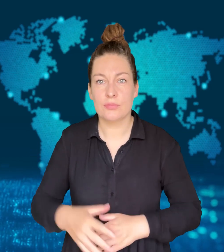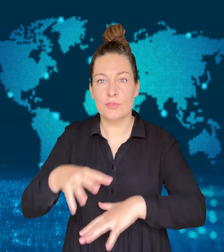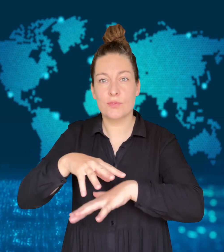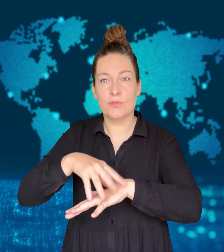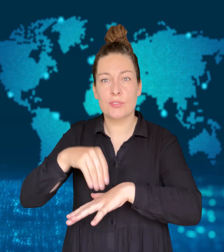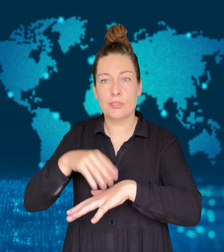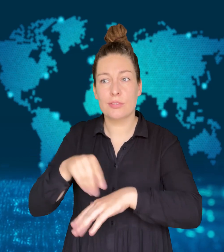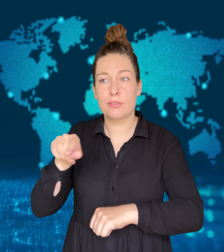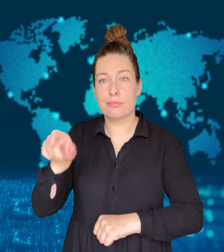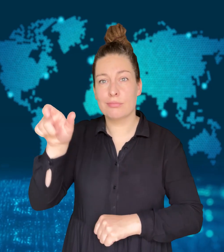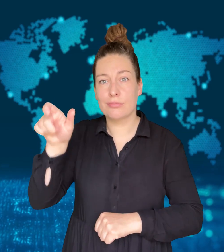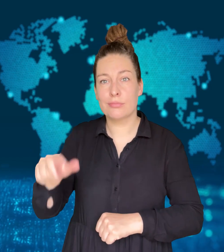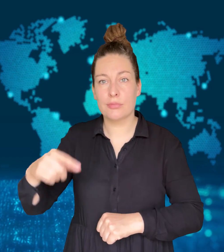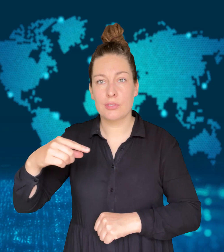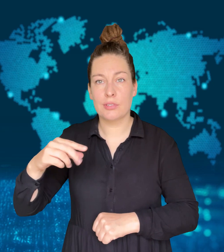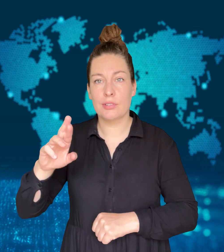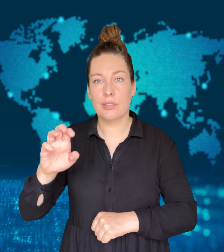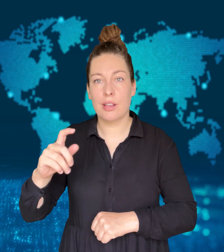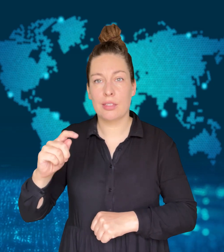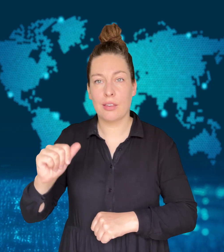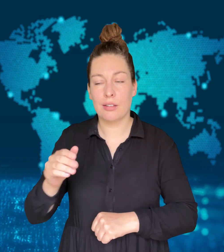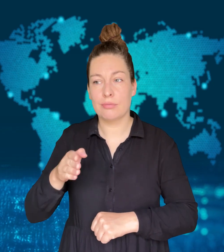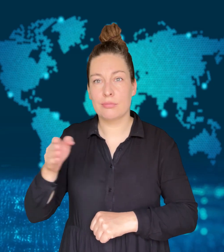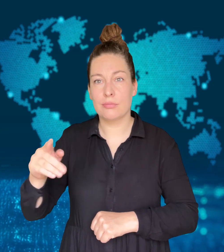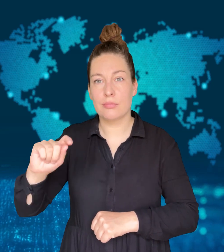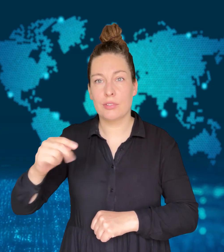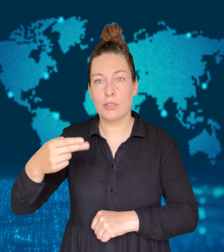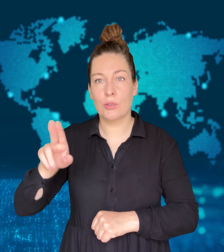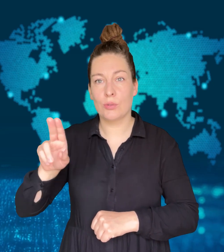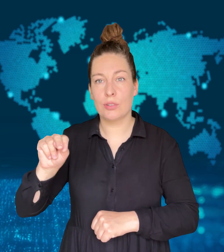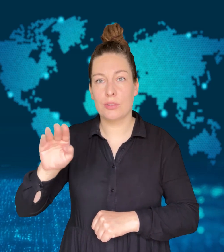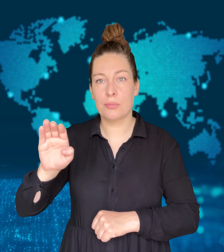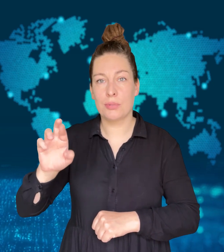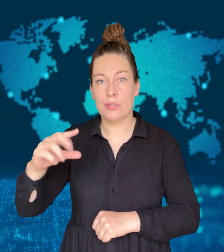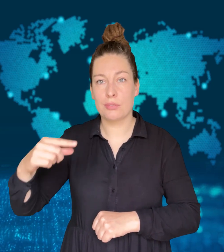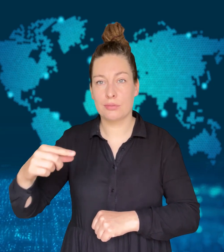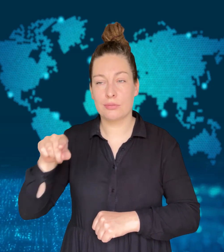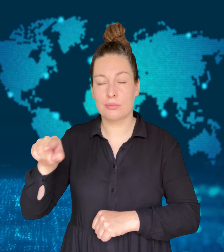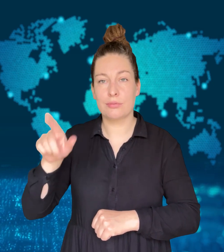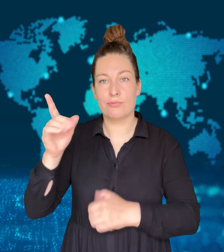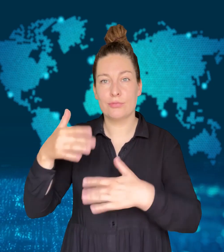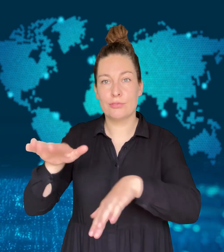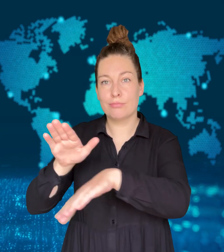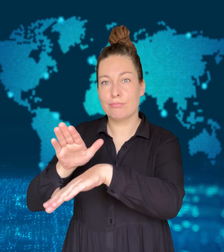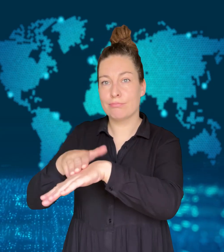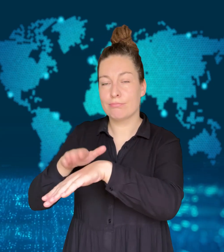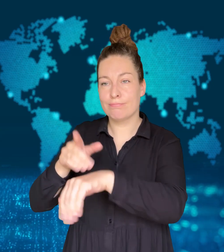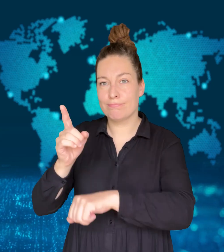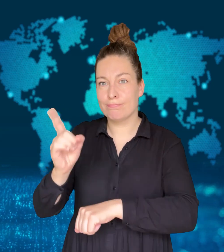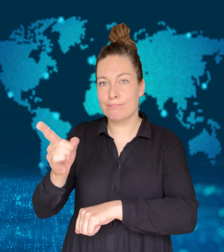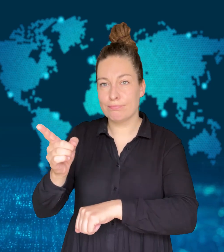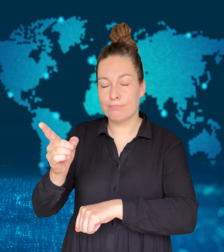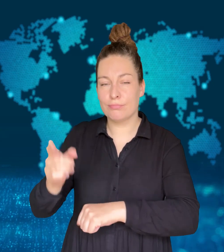Greta Thunberg charged